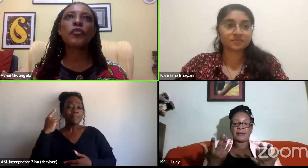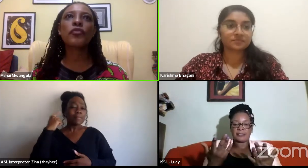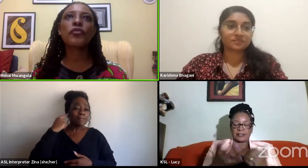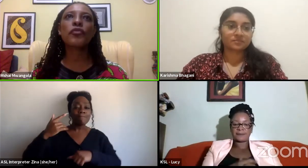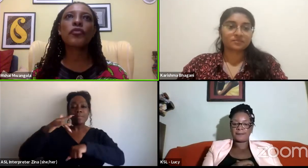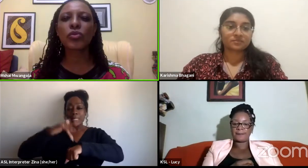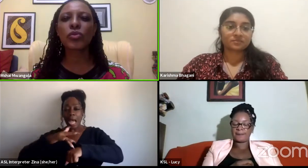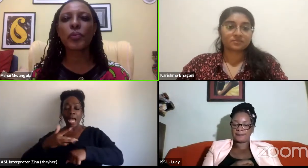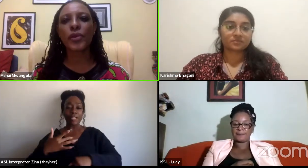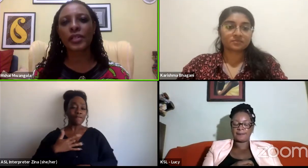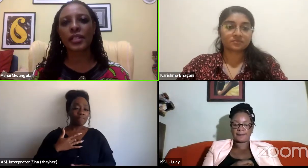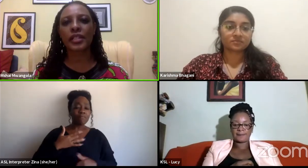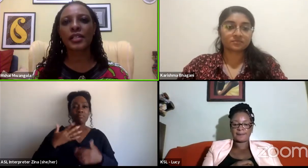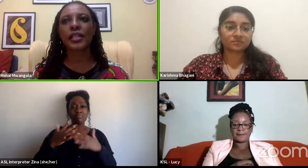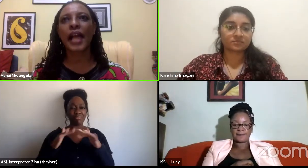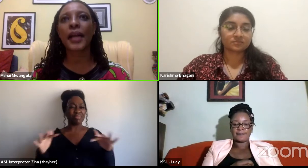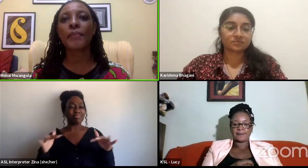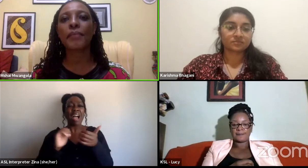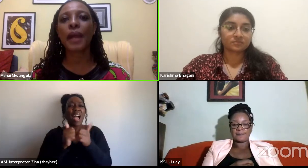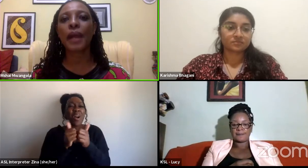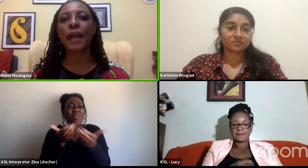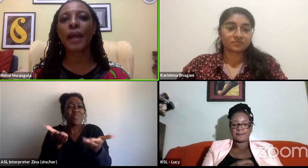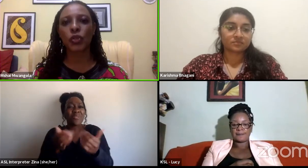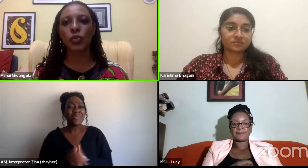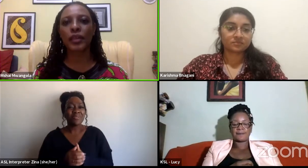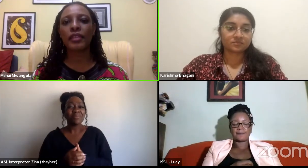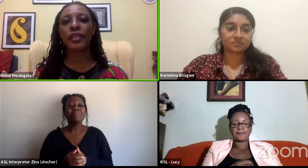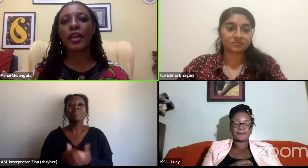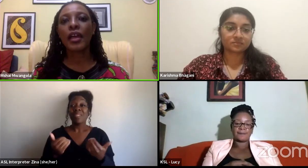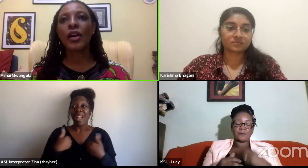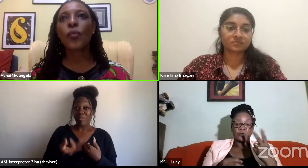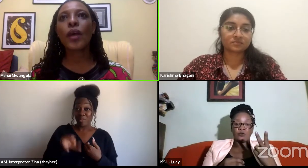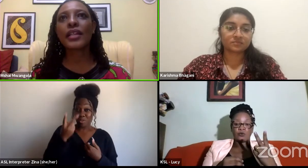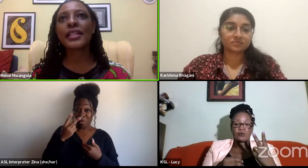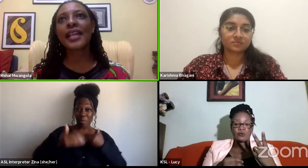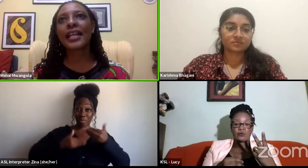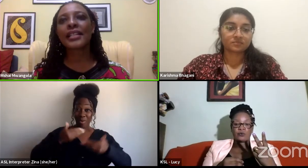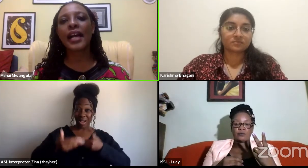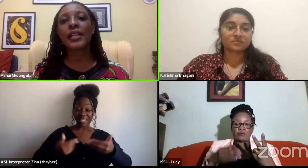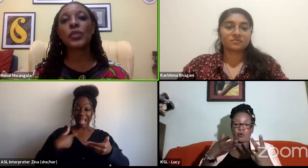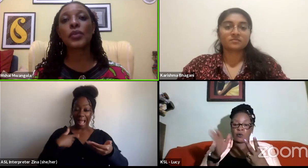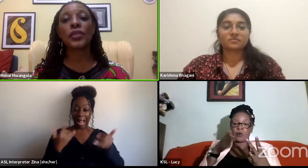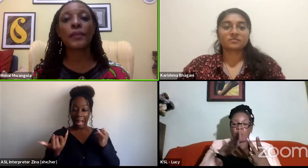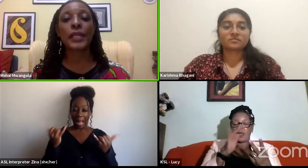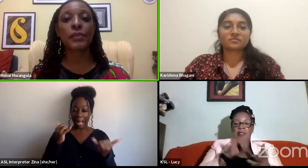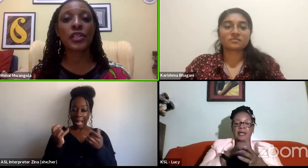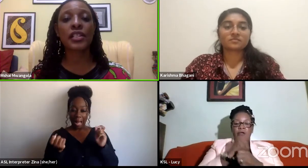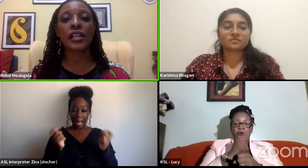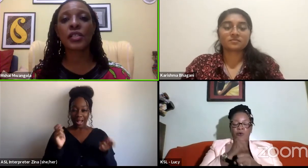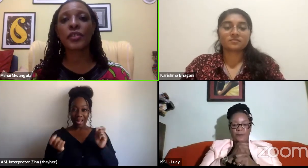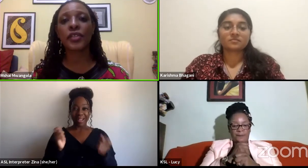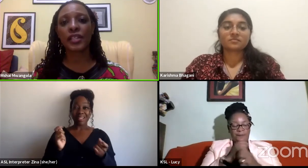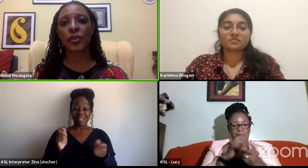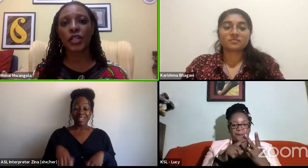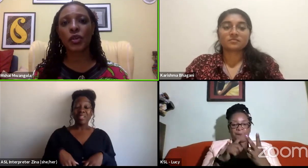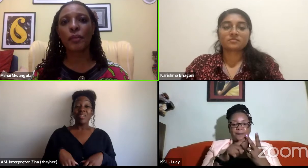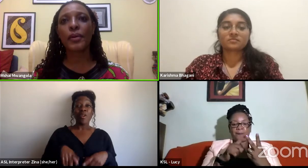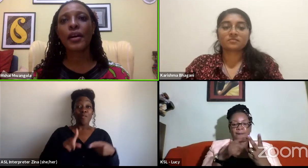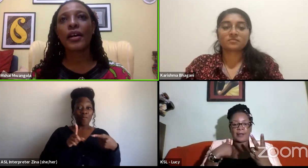There are two processes that I play a lot with. One is that I learned with, especially starting with Theatre Workshop,